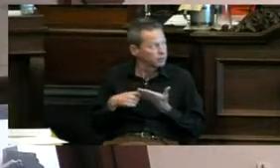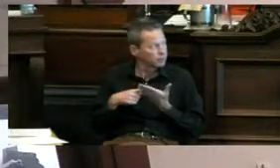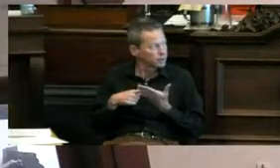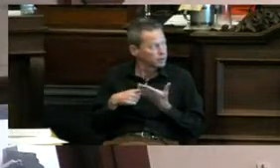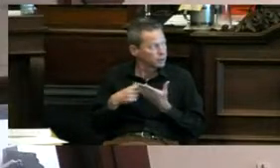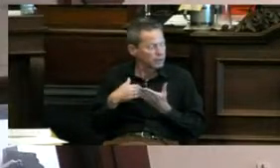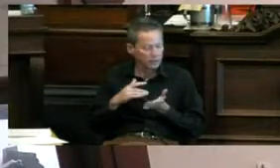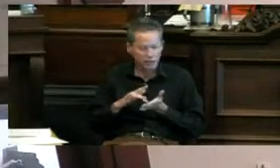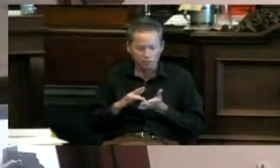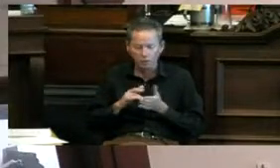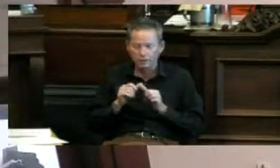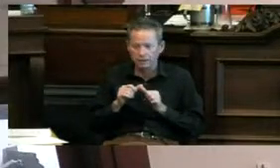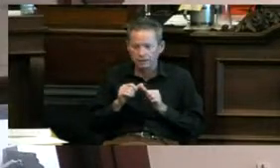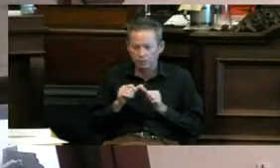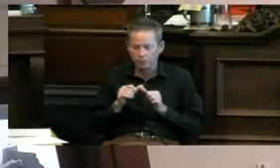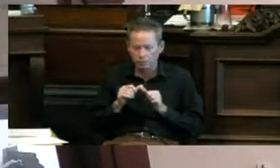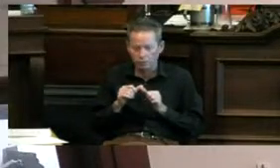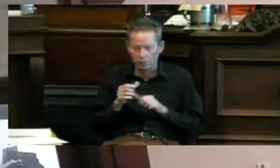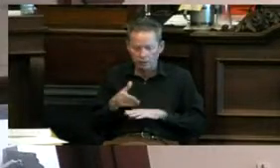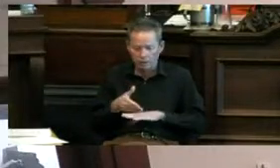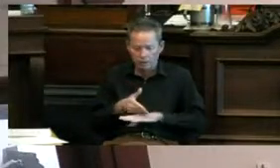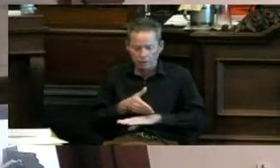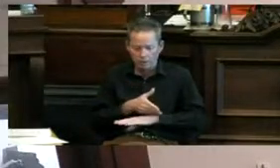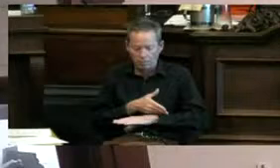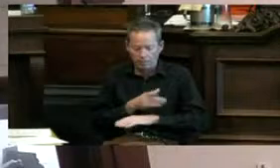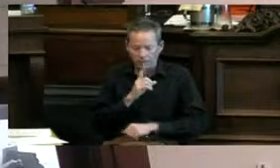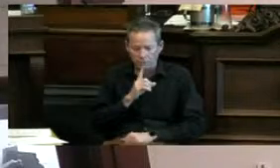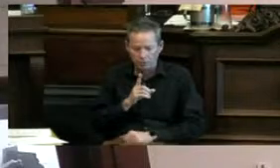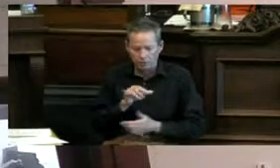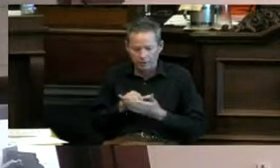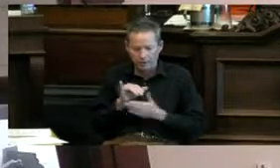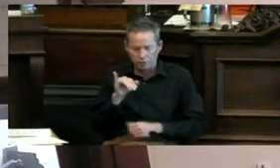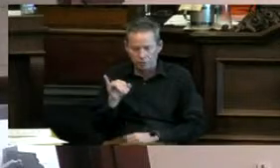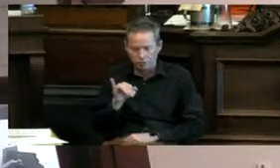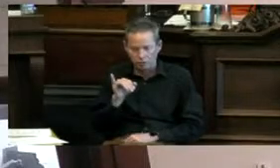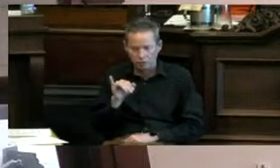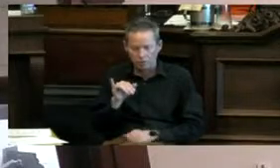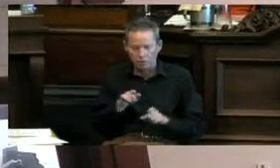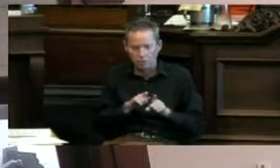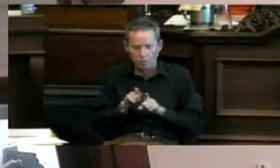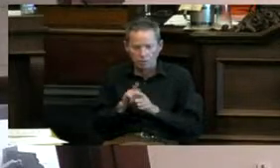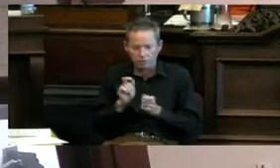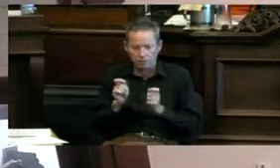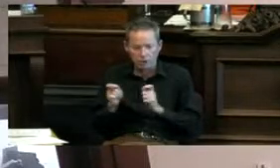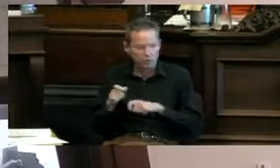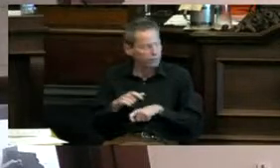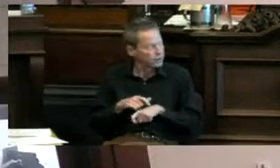muscle into the answer there. But it's a it's a reasonable conversation. And as these drugs